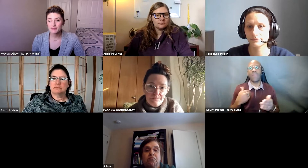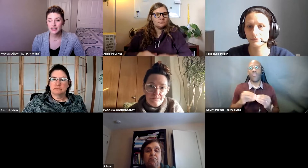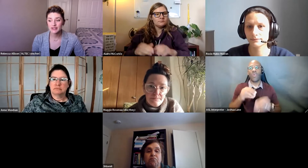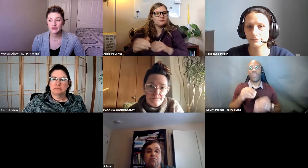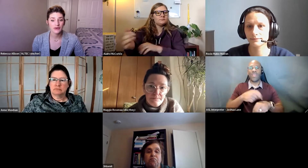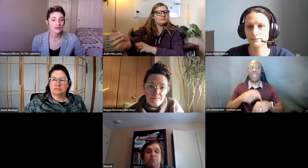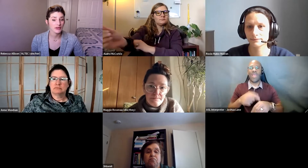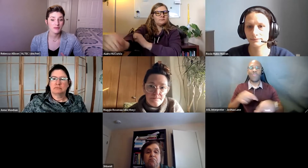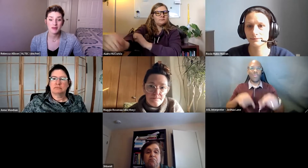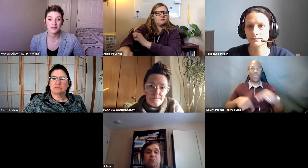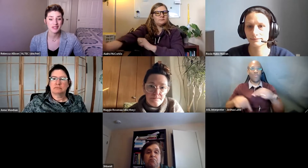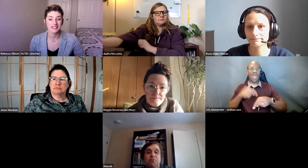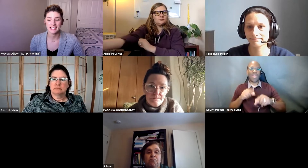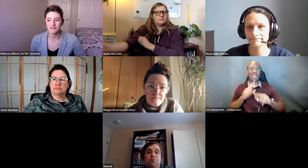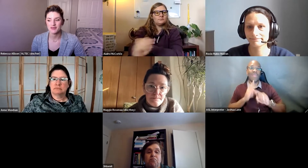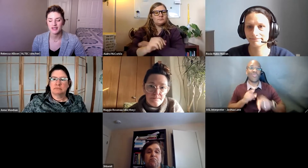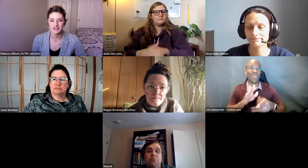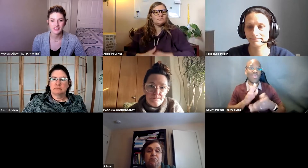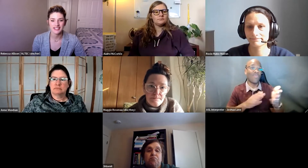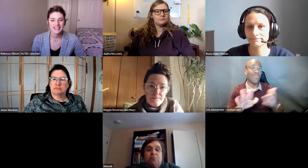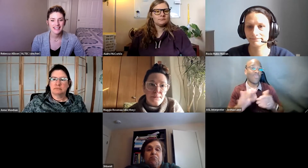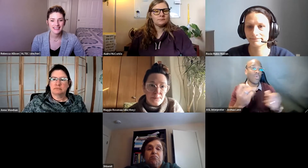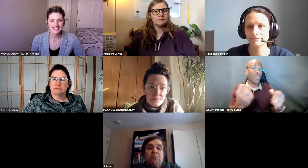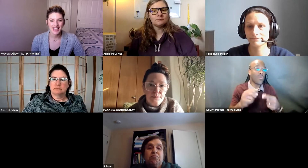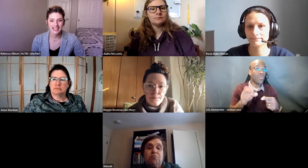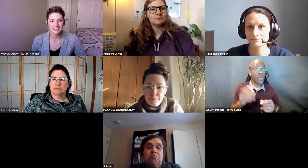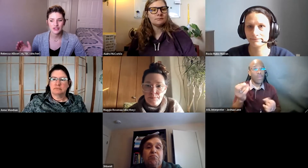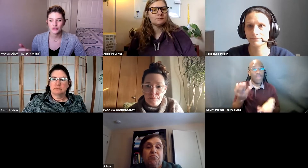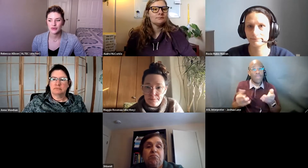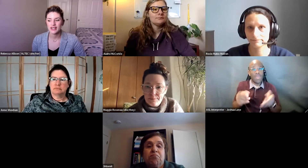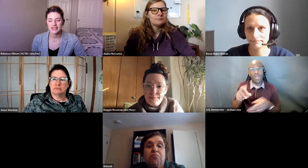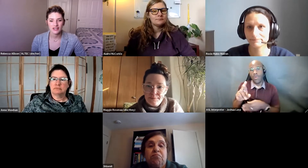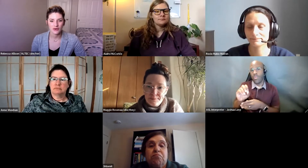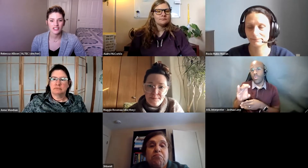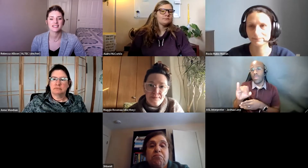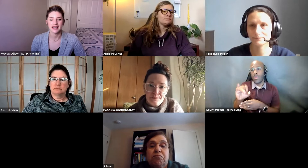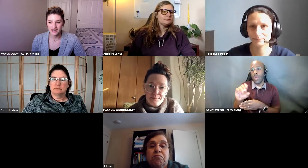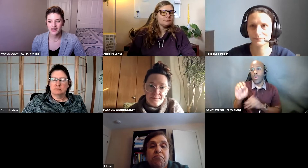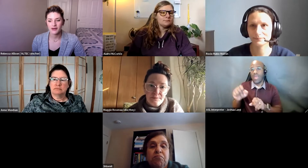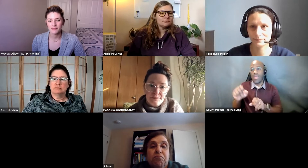in or Rocío maybe you can type some answers in the chat to the questions that have come in.